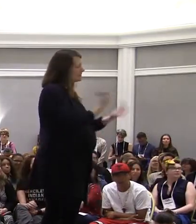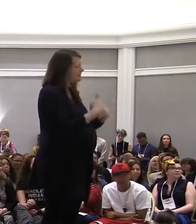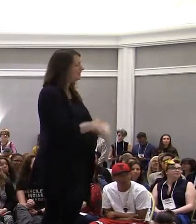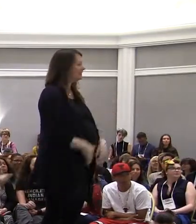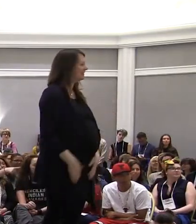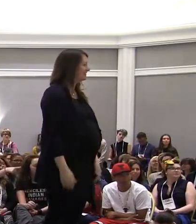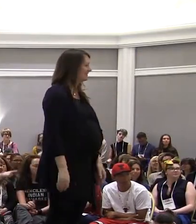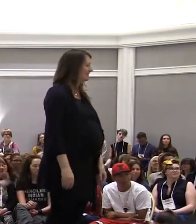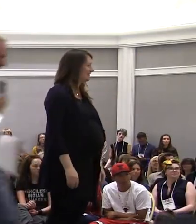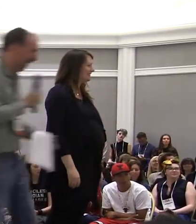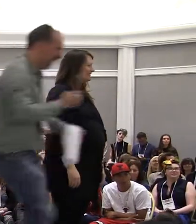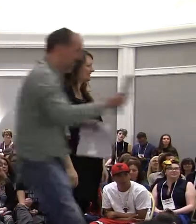(heh, heh!)